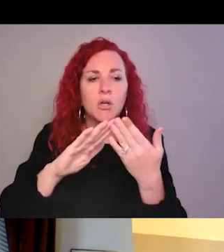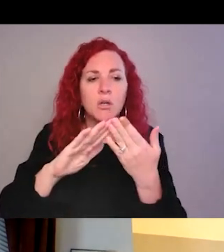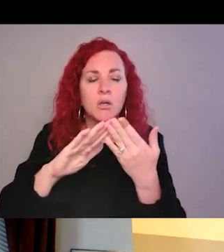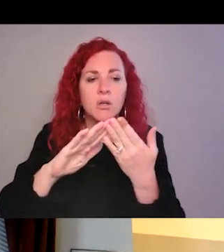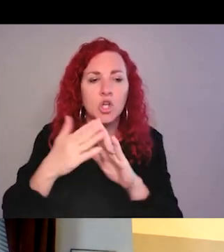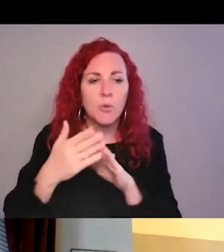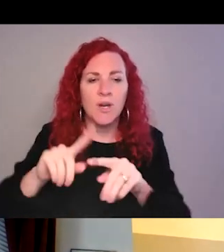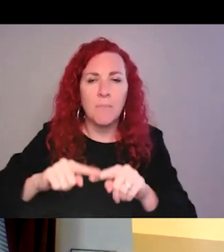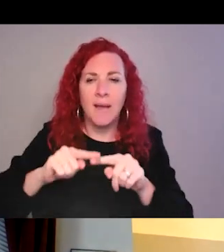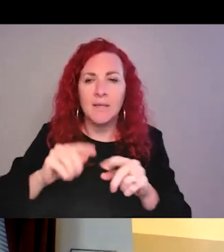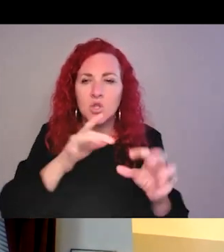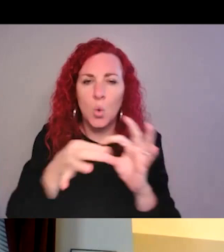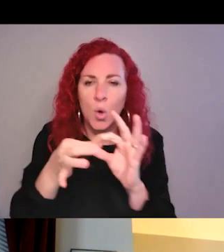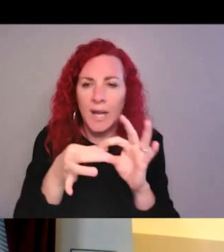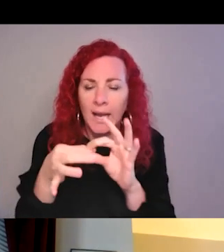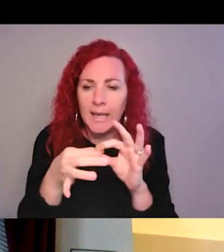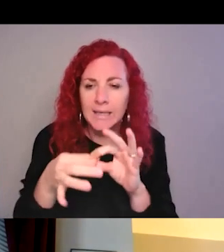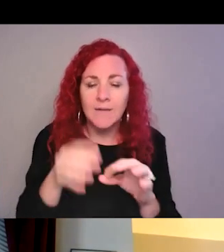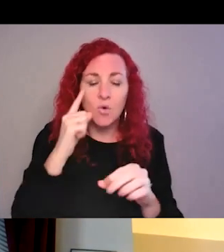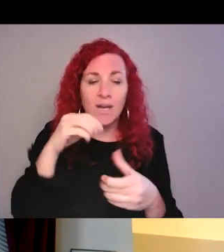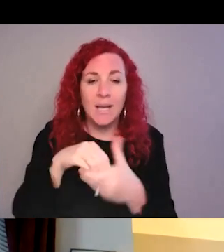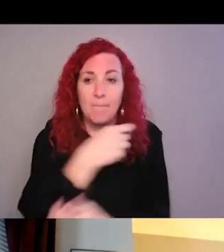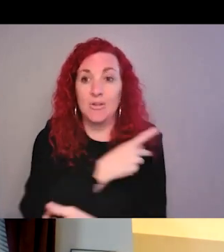WE HAVE TWO FACILITIES NOW.